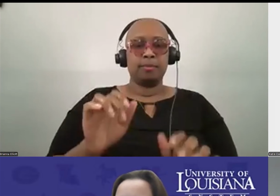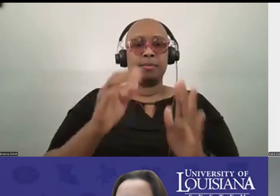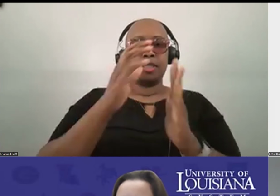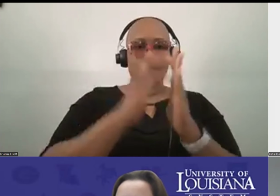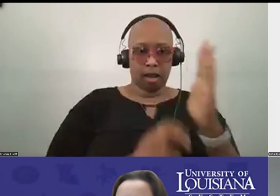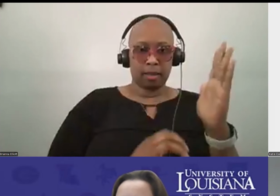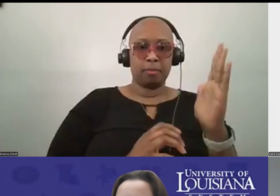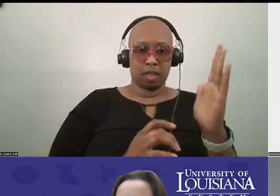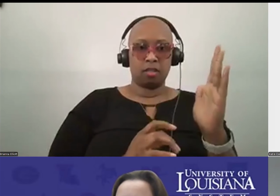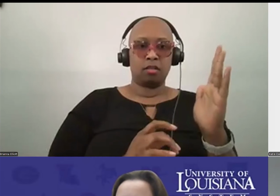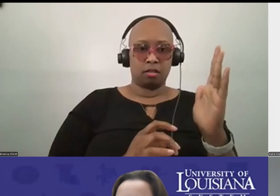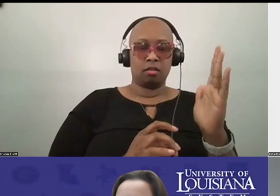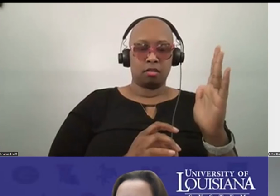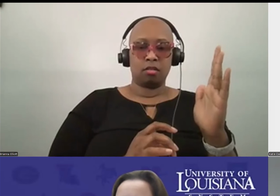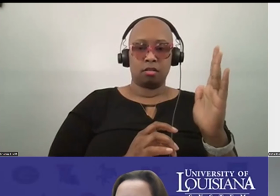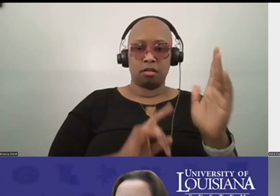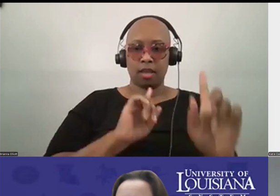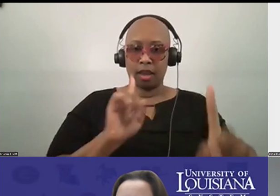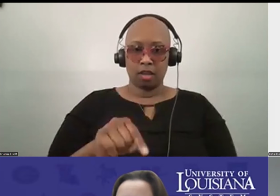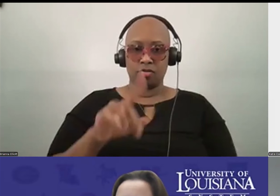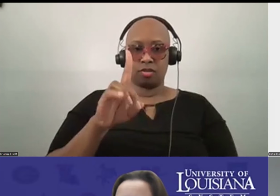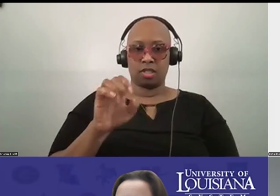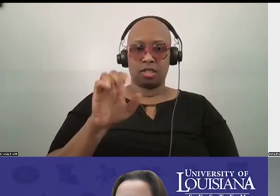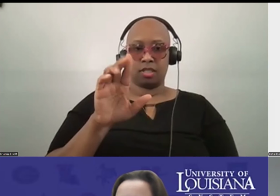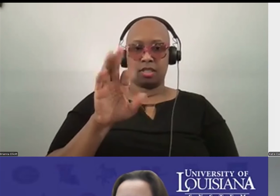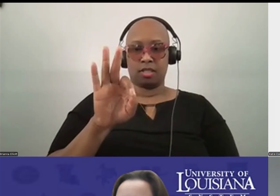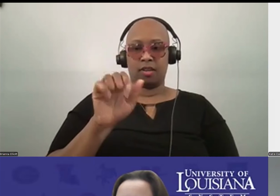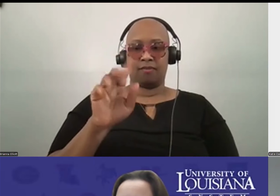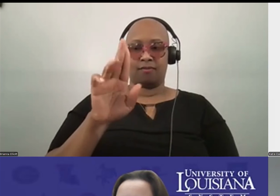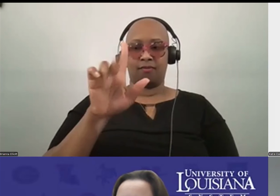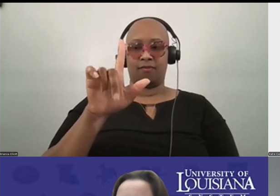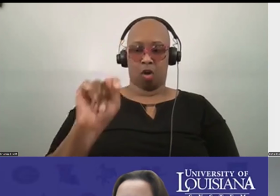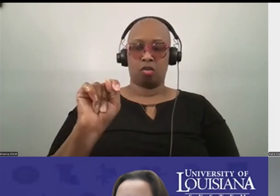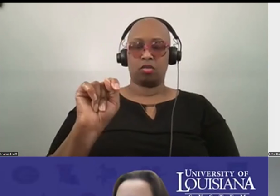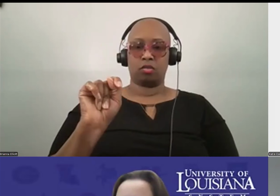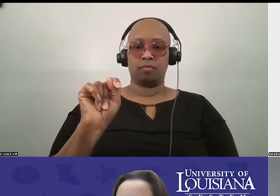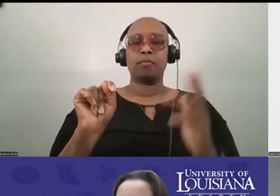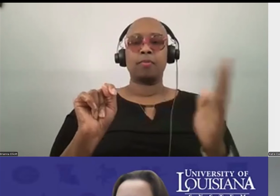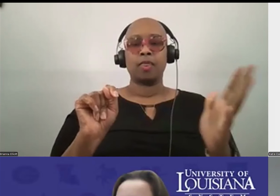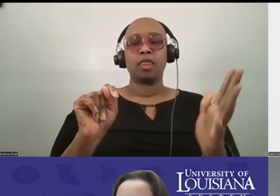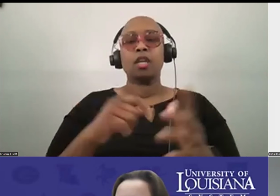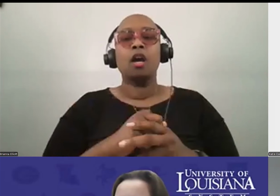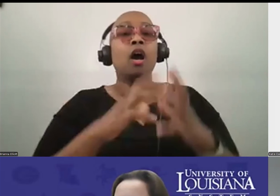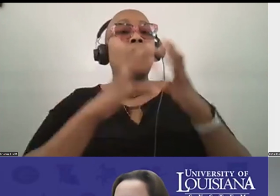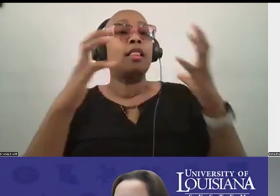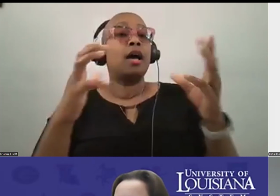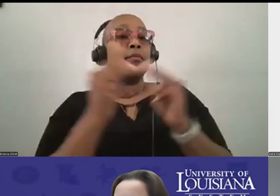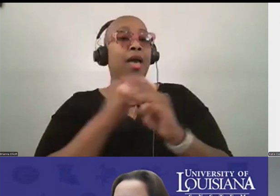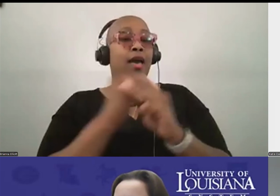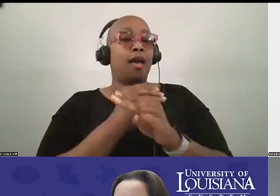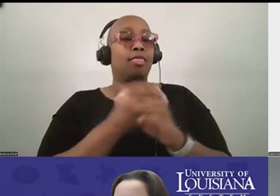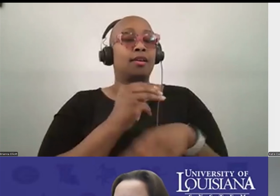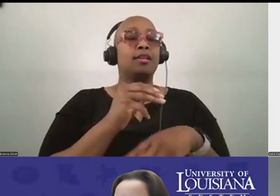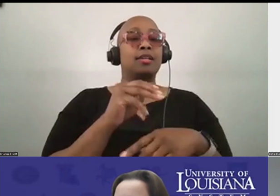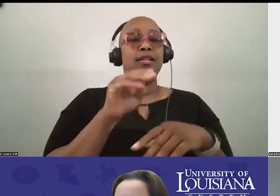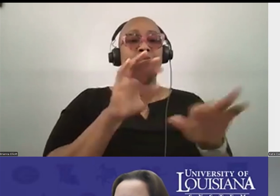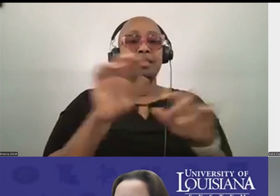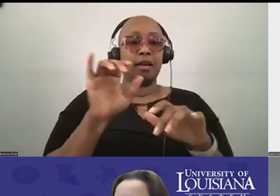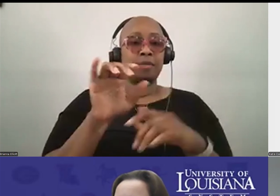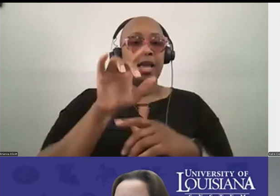default question. Um, our next question in the Q&A, a lot of mathematics is typed using L A T X